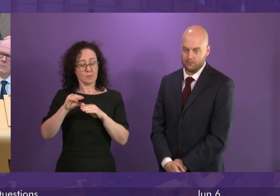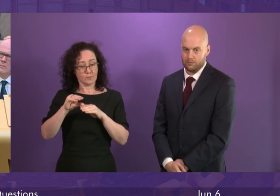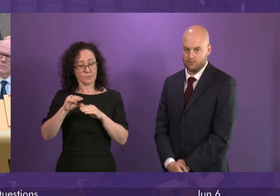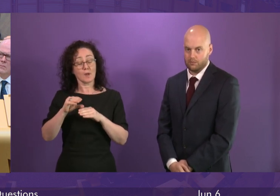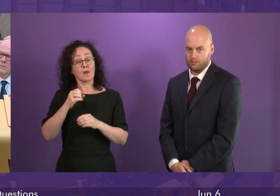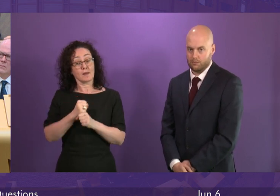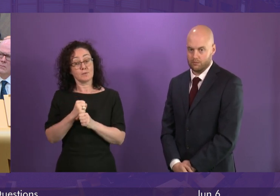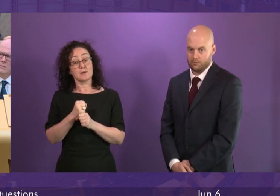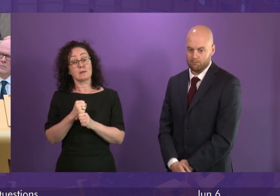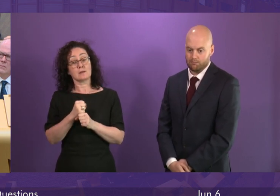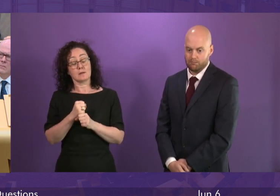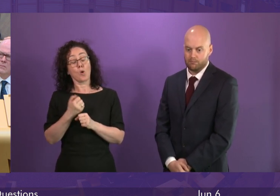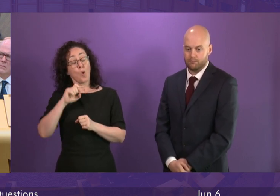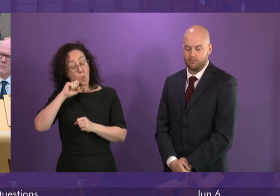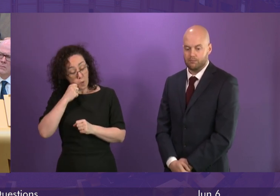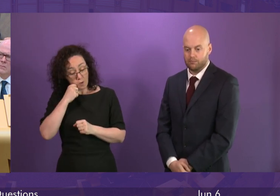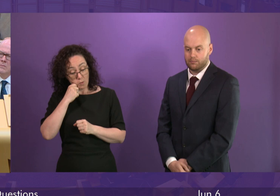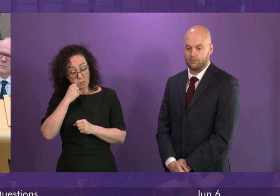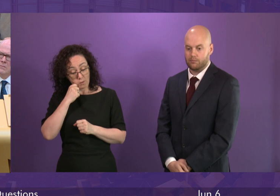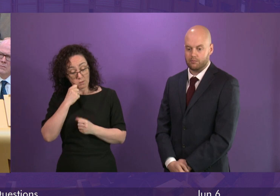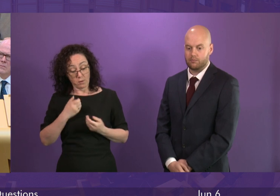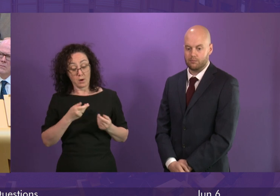before the conclusion of the parliamentary year at the end of this month. Of course,